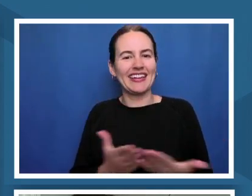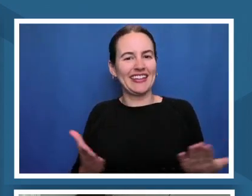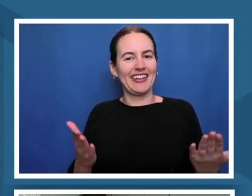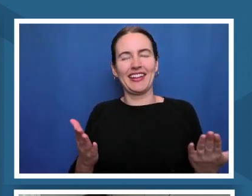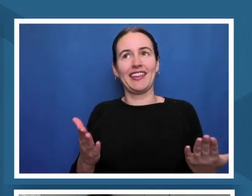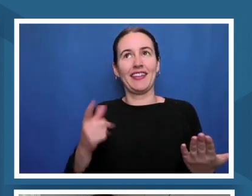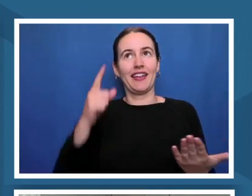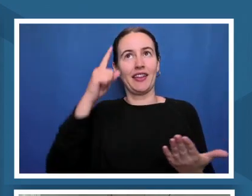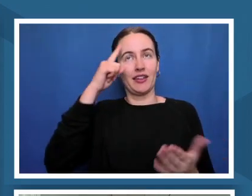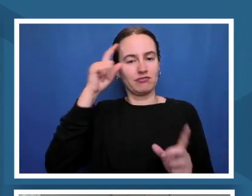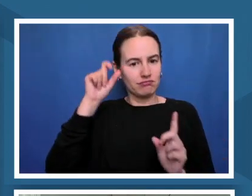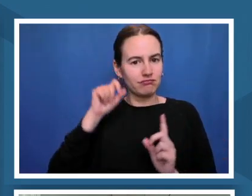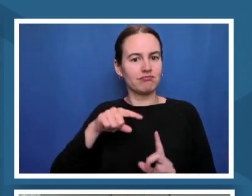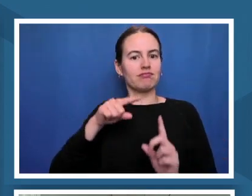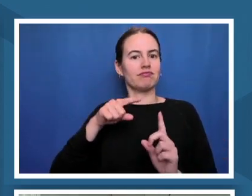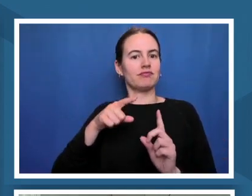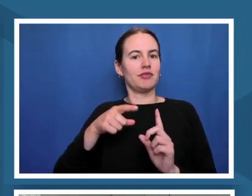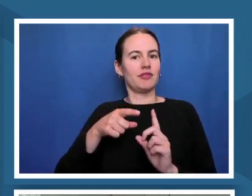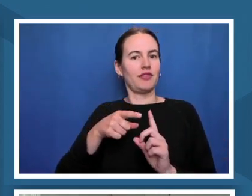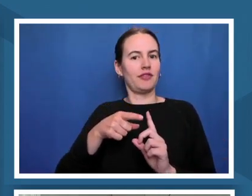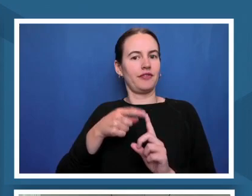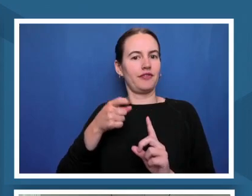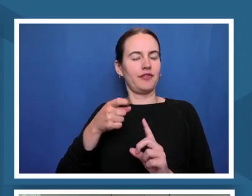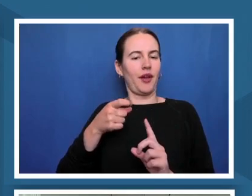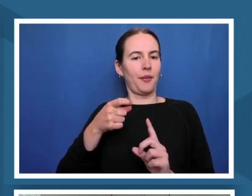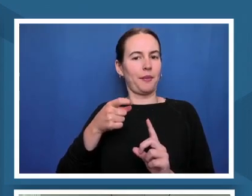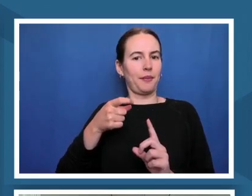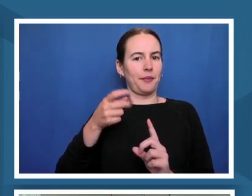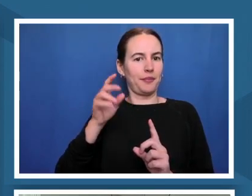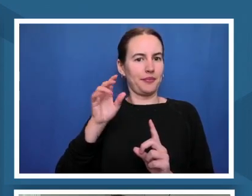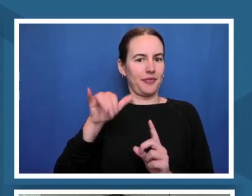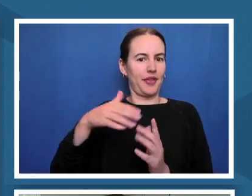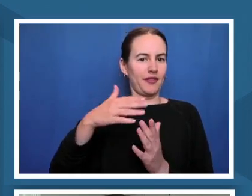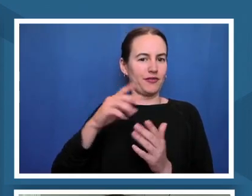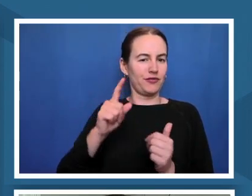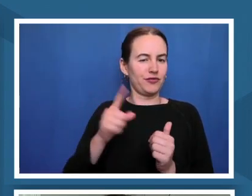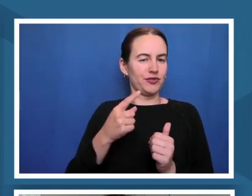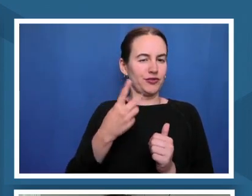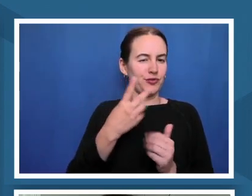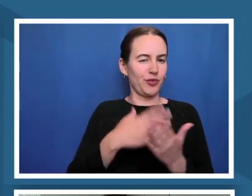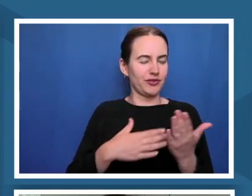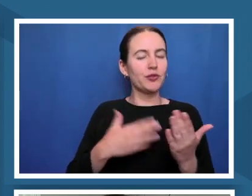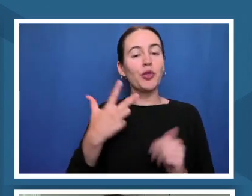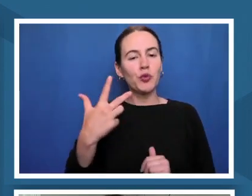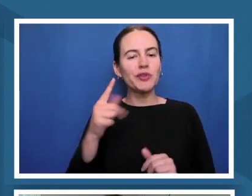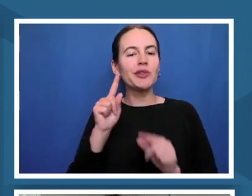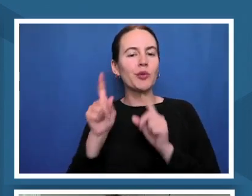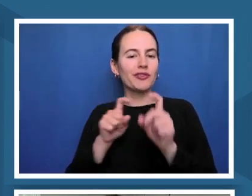by the c and think that you did would you please write down three questions